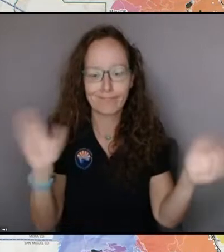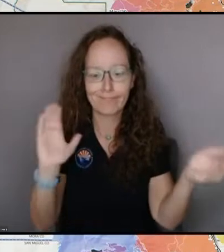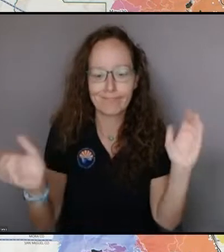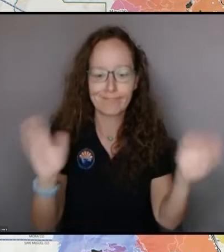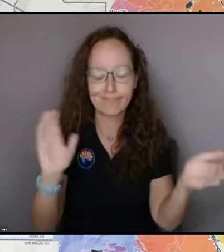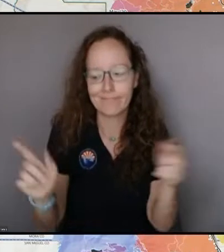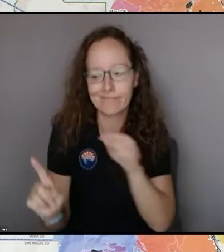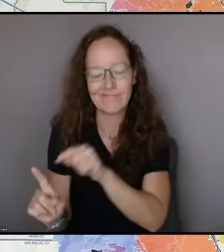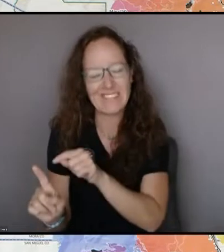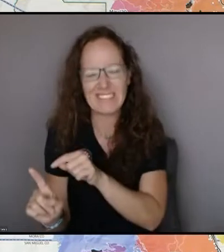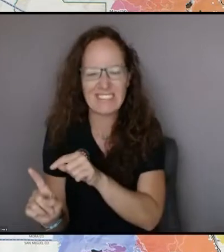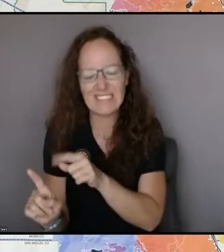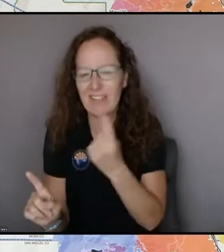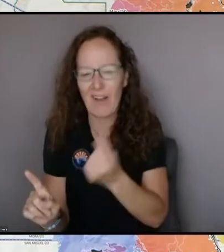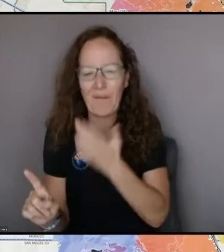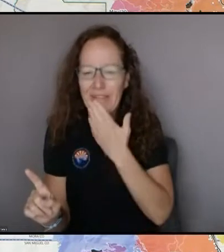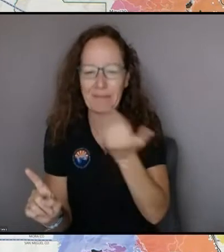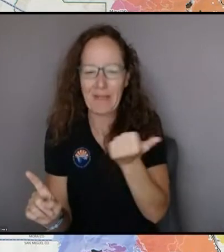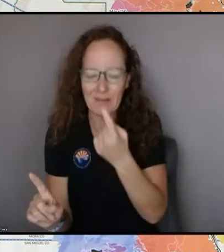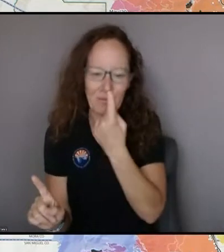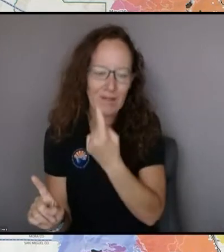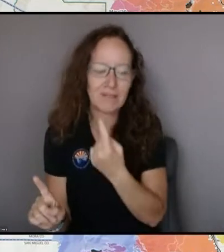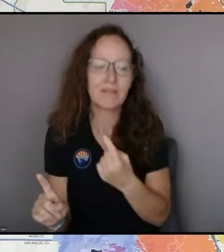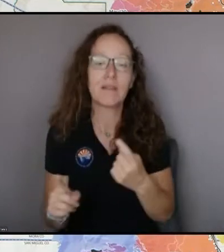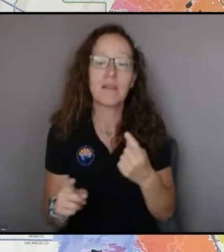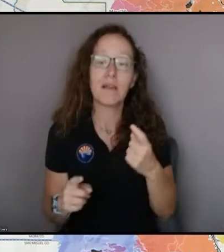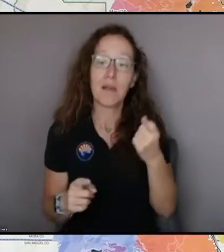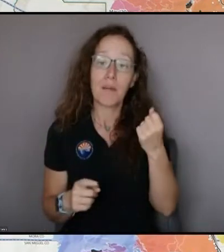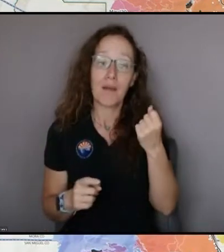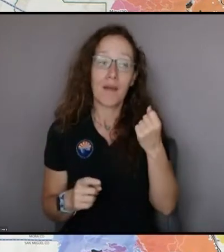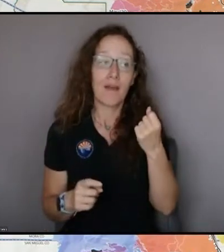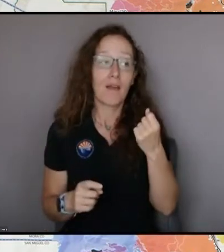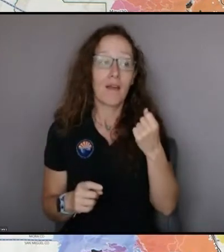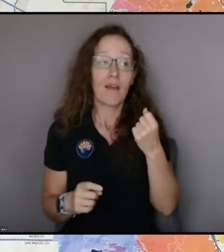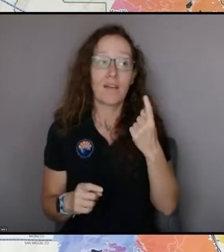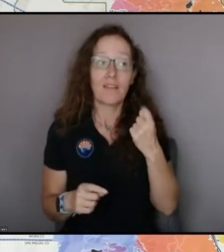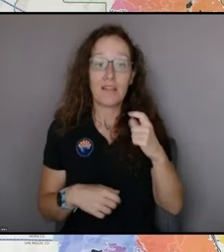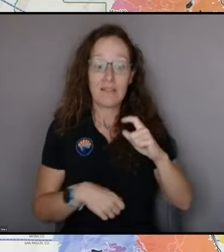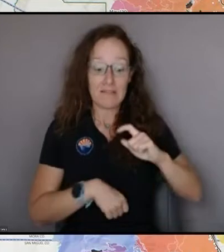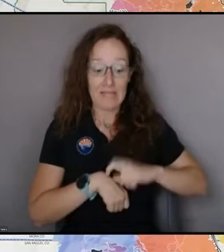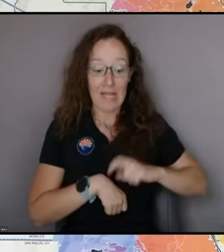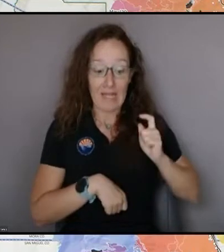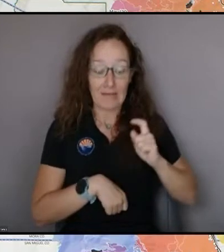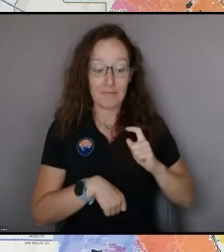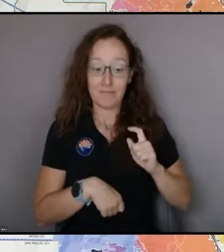So, if you just go with the first thing that you think is right, because you think you're saving time. And then it was 50%